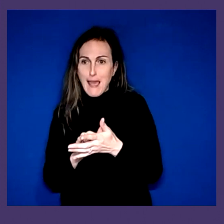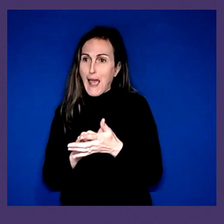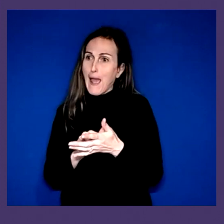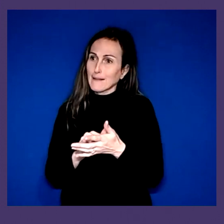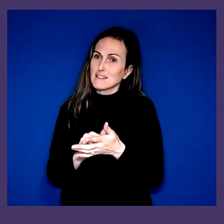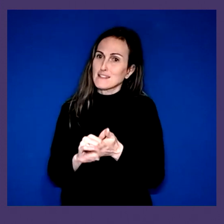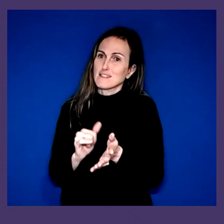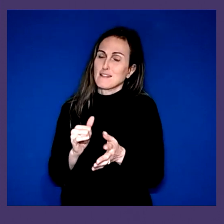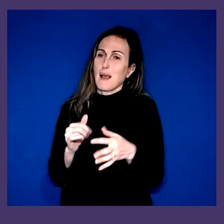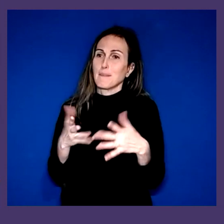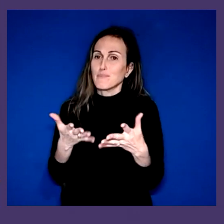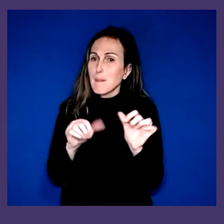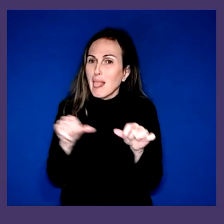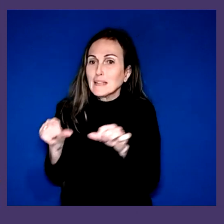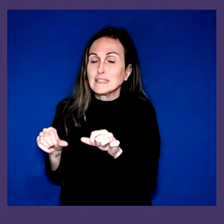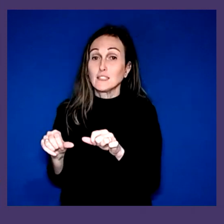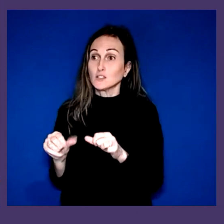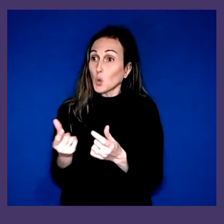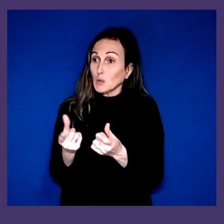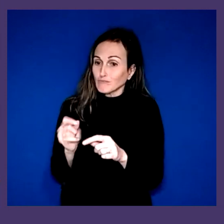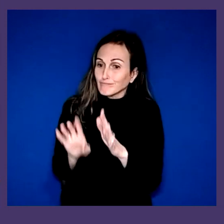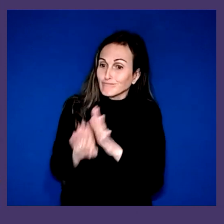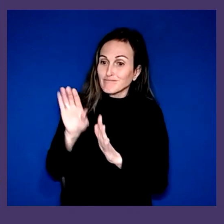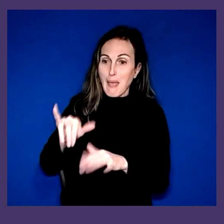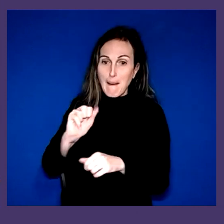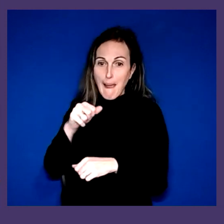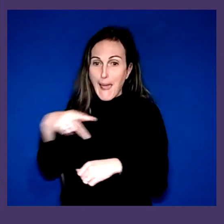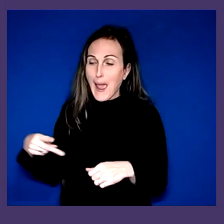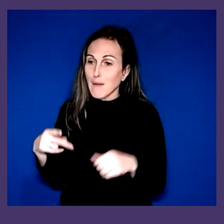volunteers via an app on your smartphone.